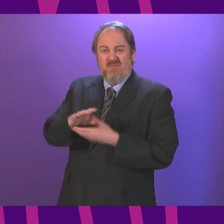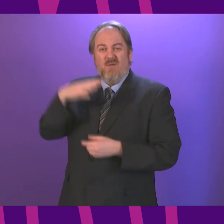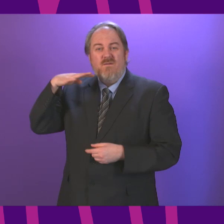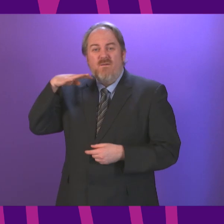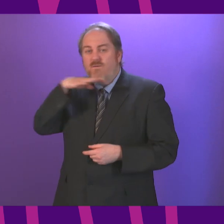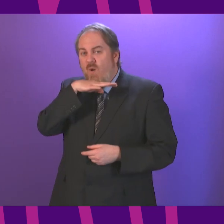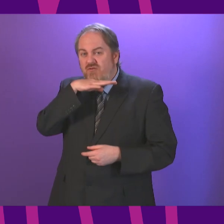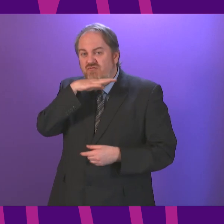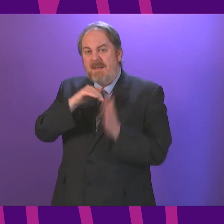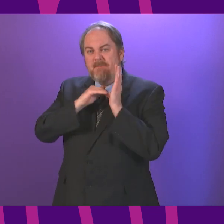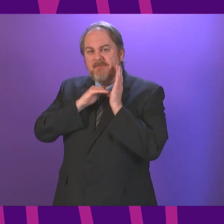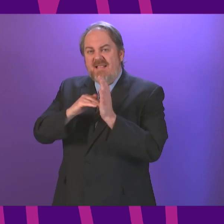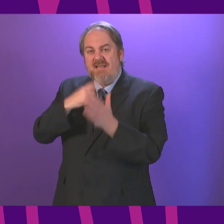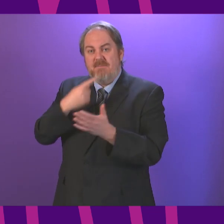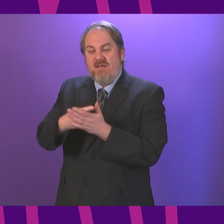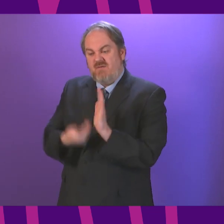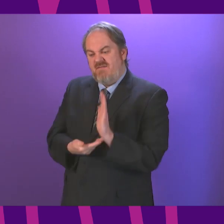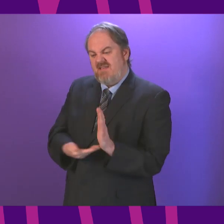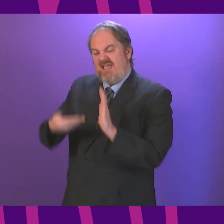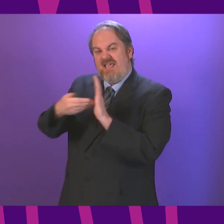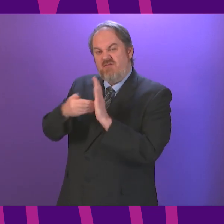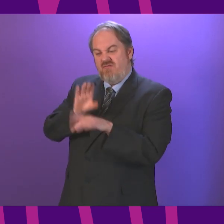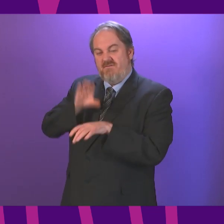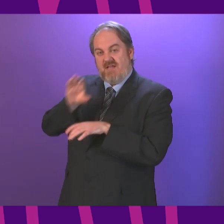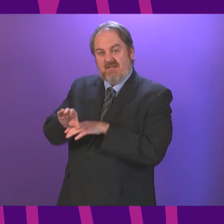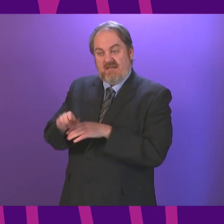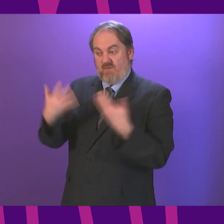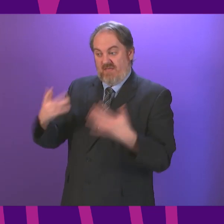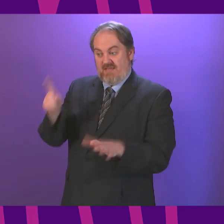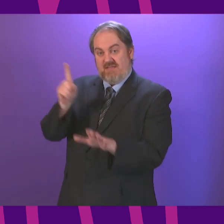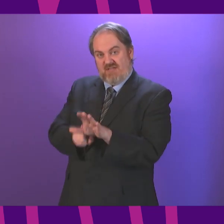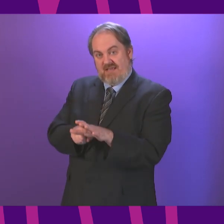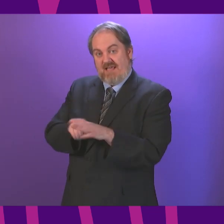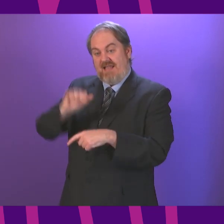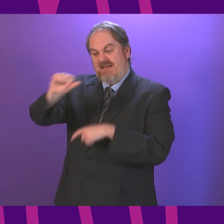funding over this year and next year as part of education recovery. That involves funding a range